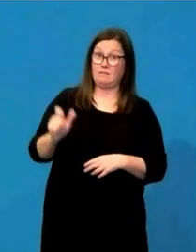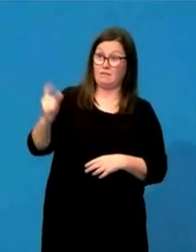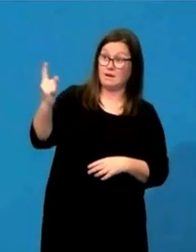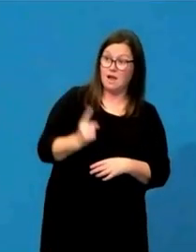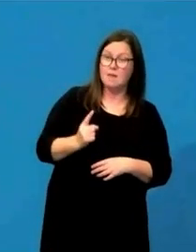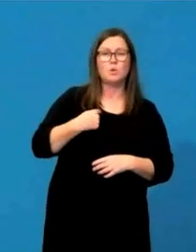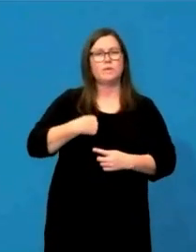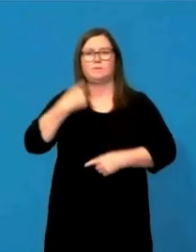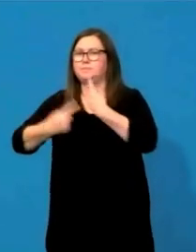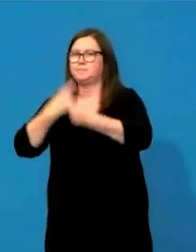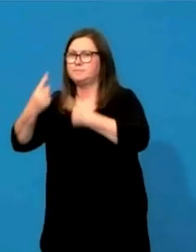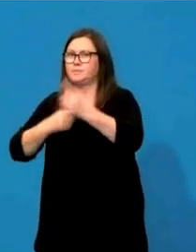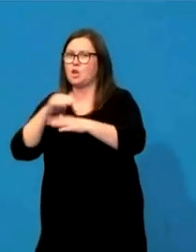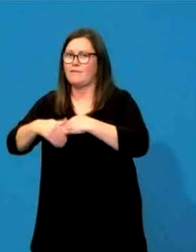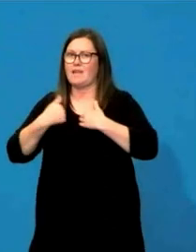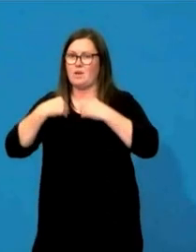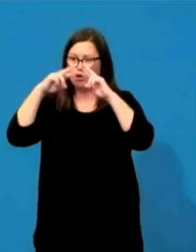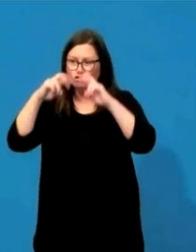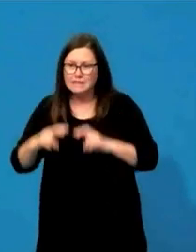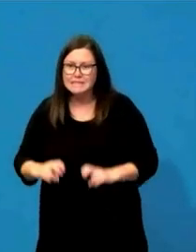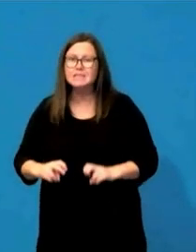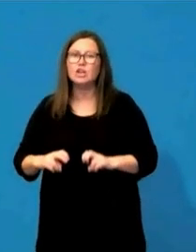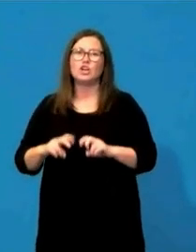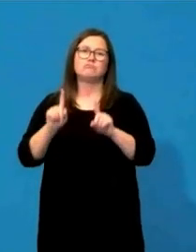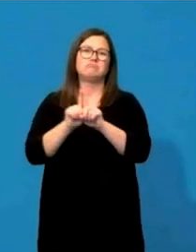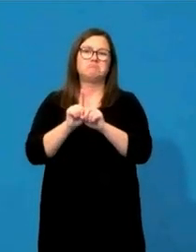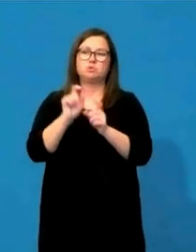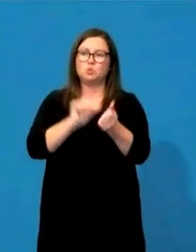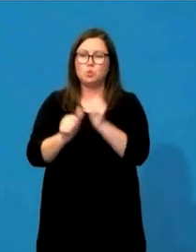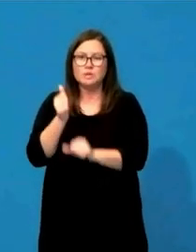findings that come up, like when the suicide rates - when we started to notice how high